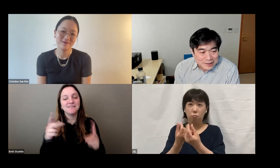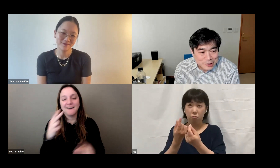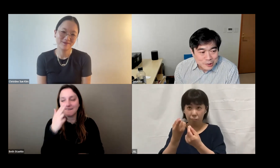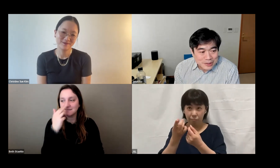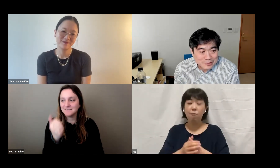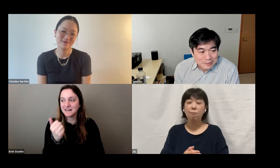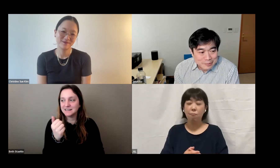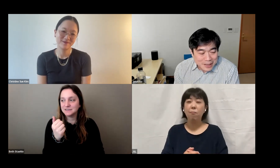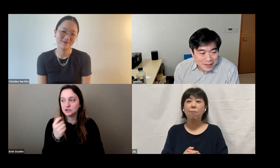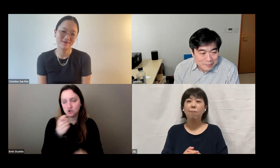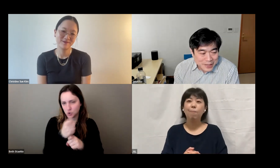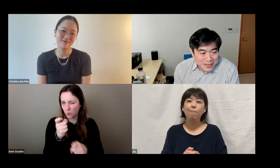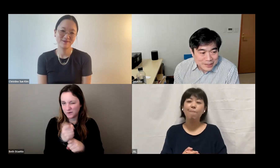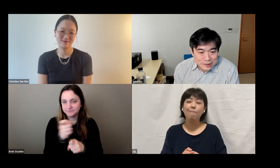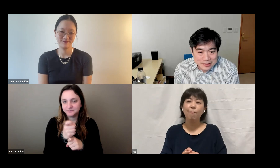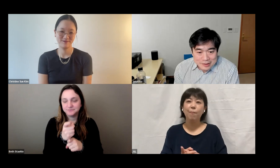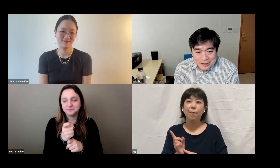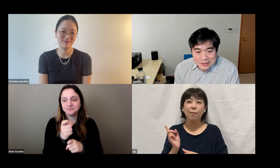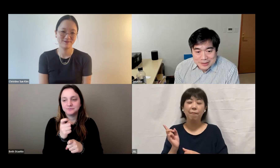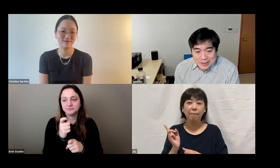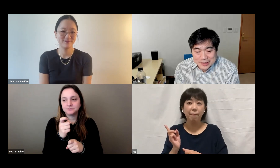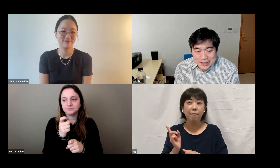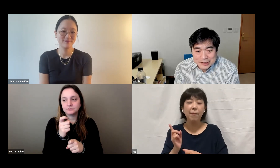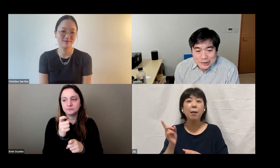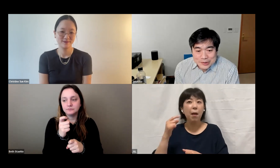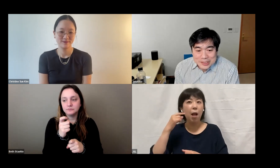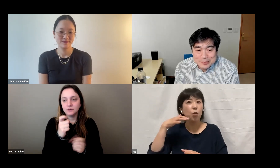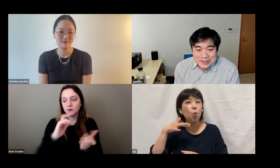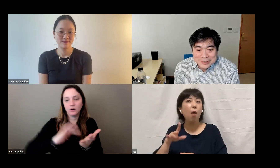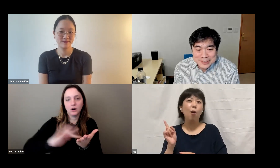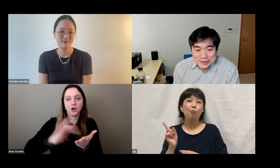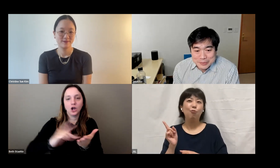joke page called calling it neurotypical syndrome